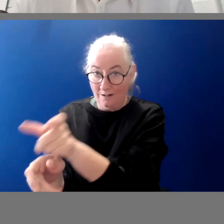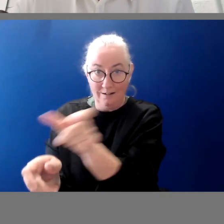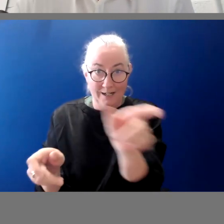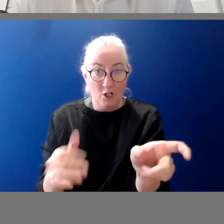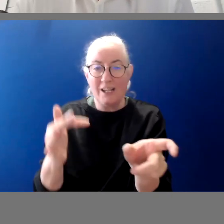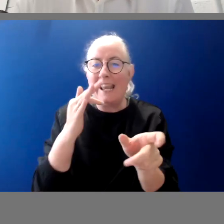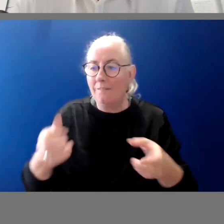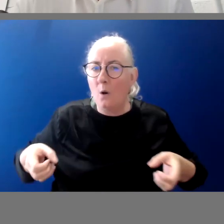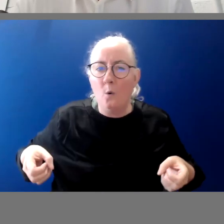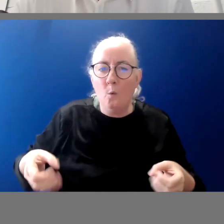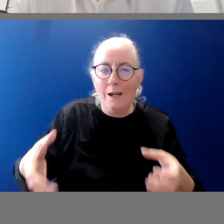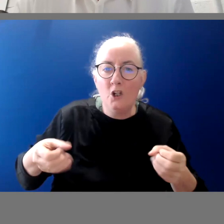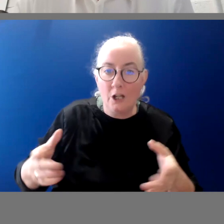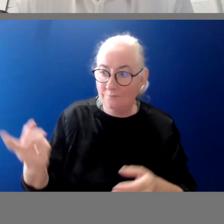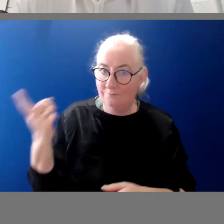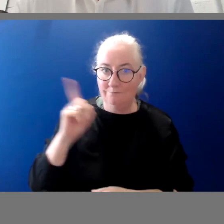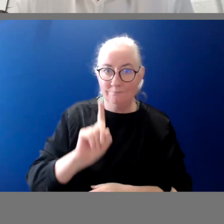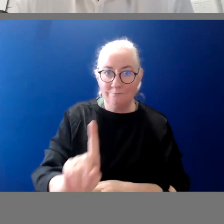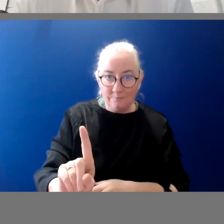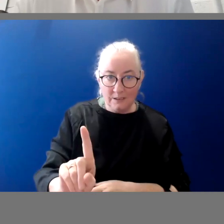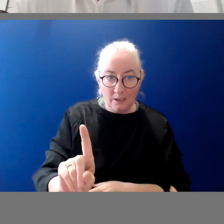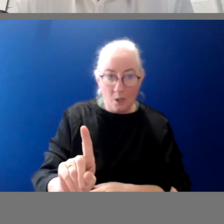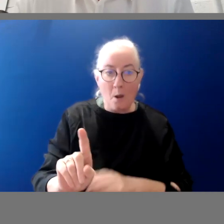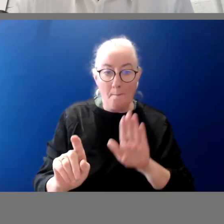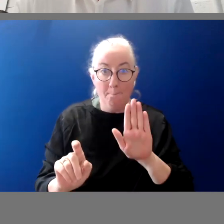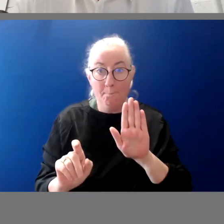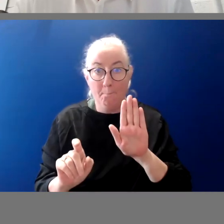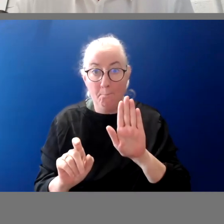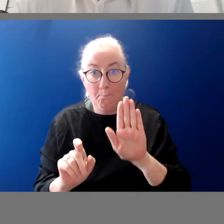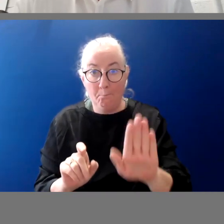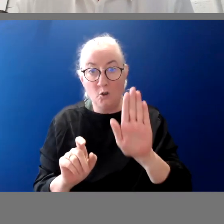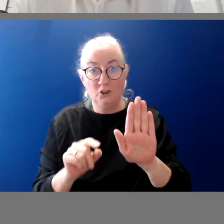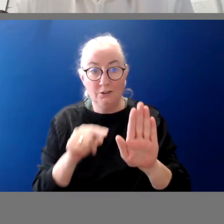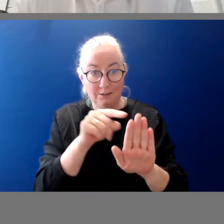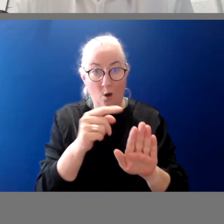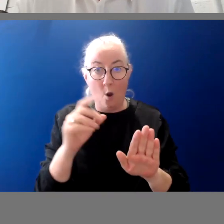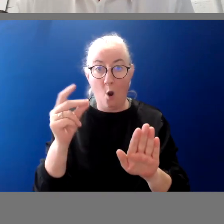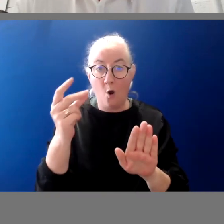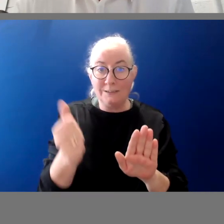user as an example came along here and they push the automated controller that they could continue